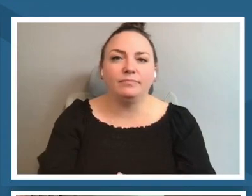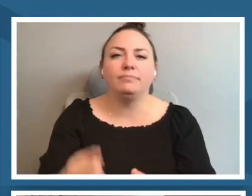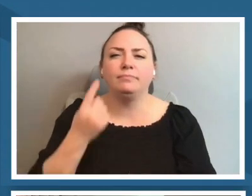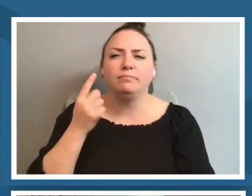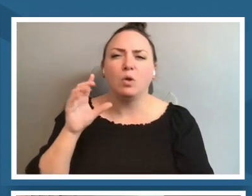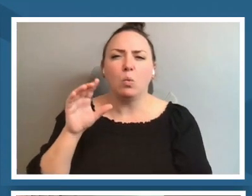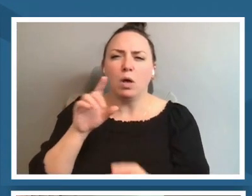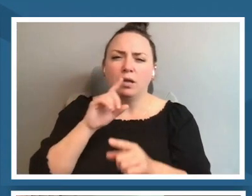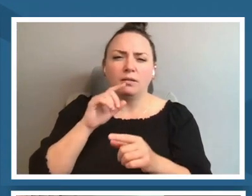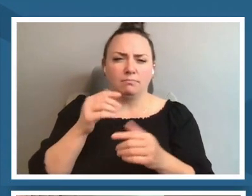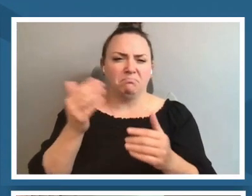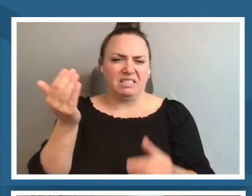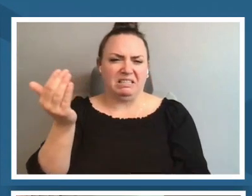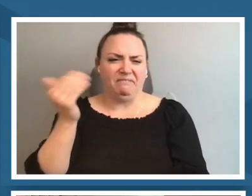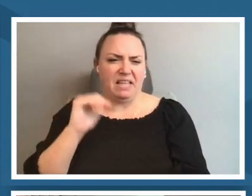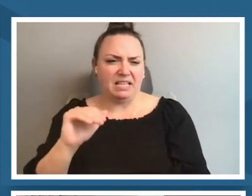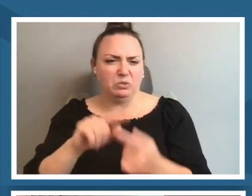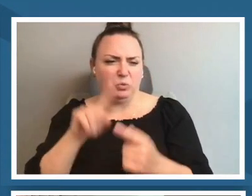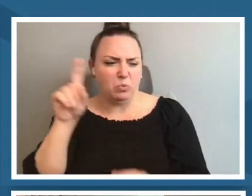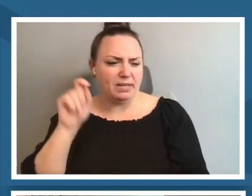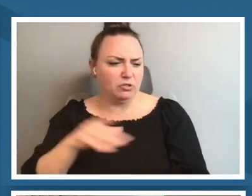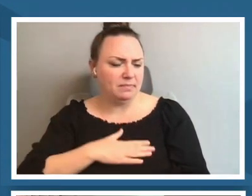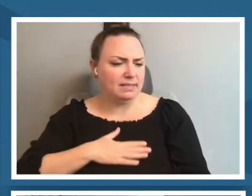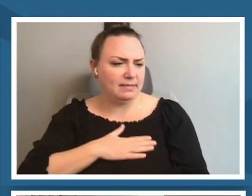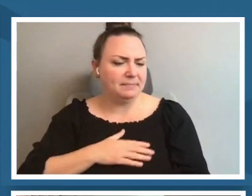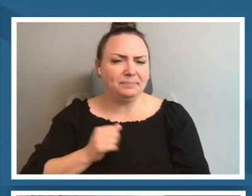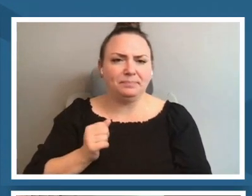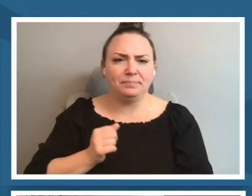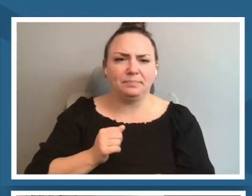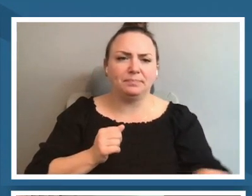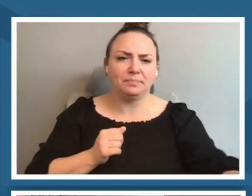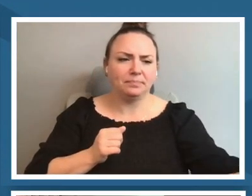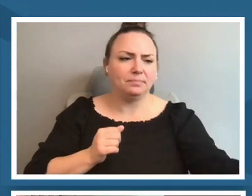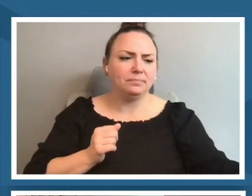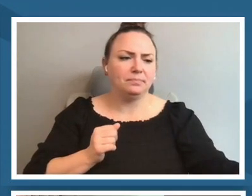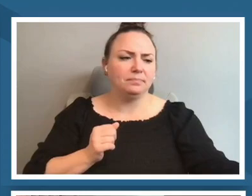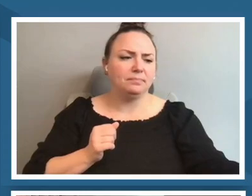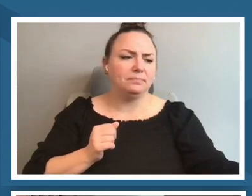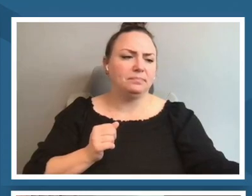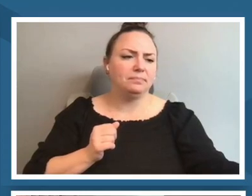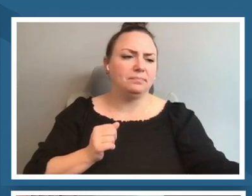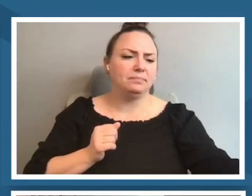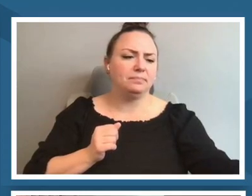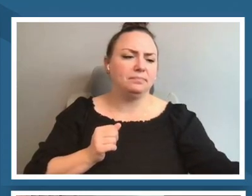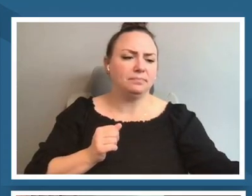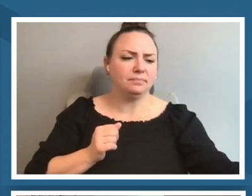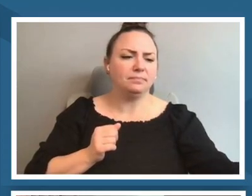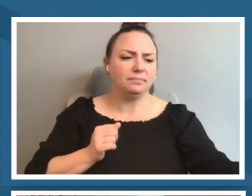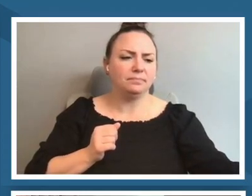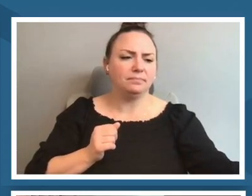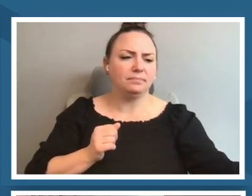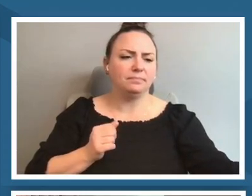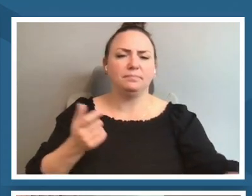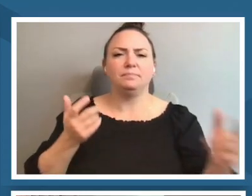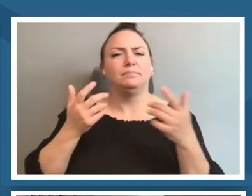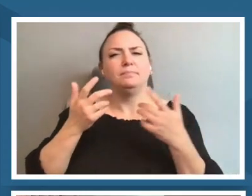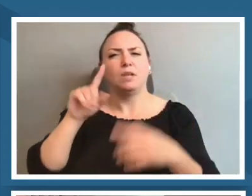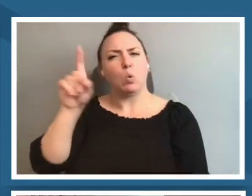advance to the question um the the next uh the question that i like to think about